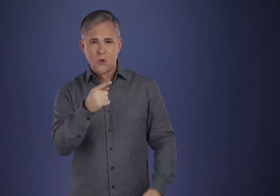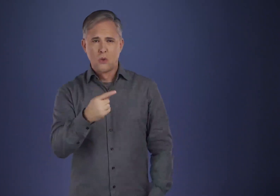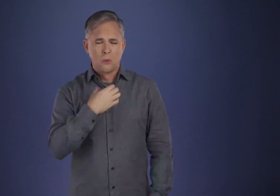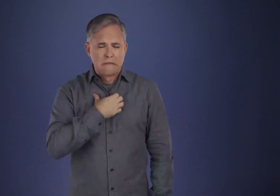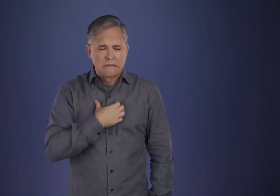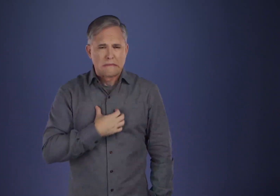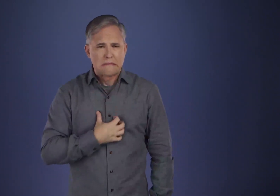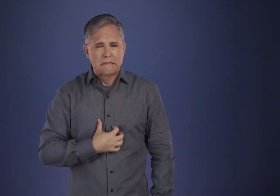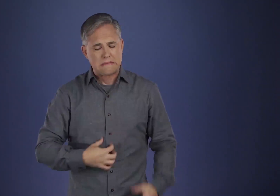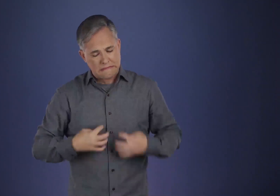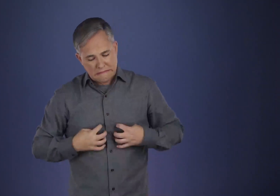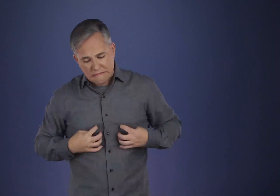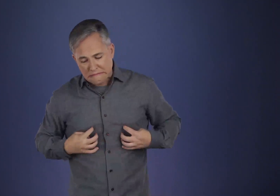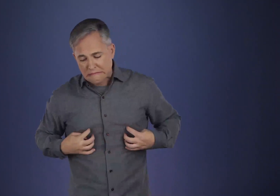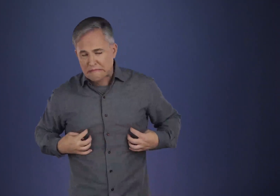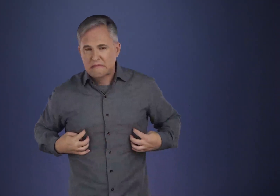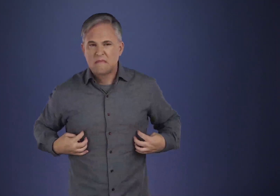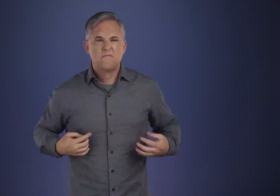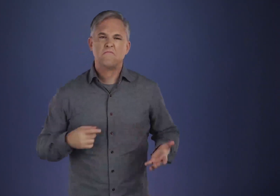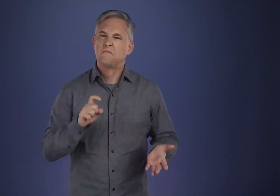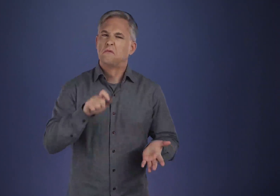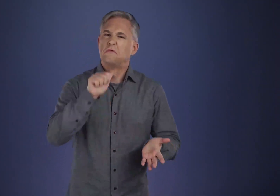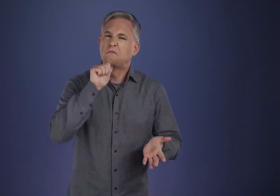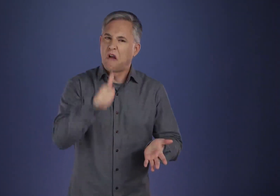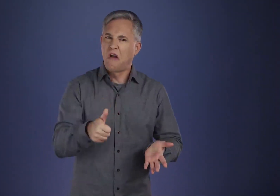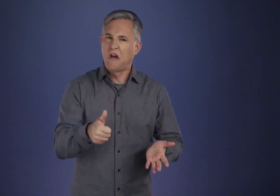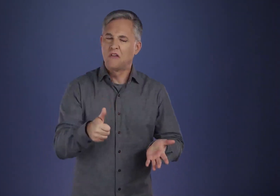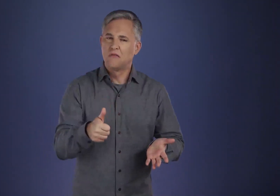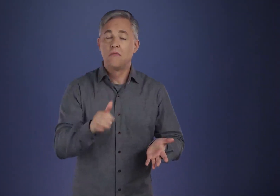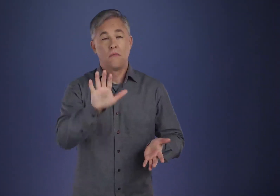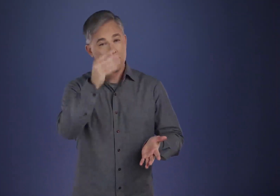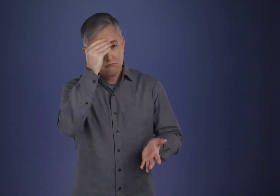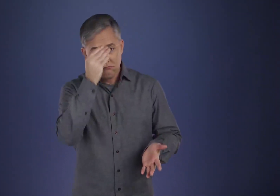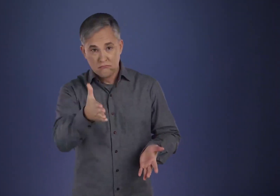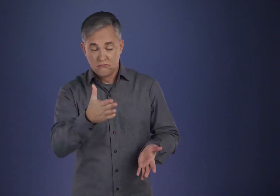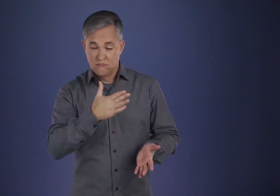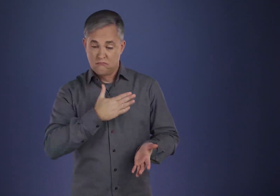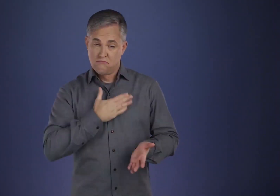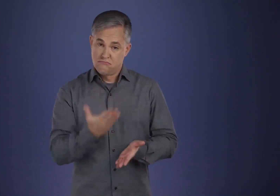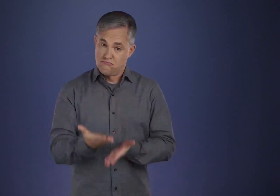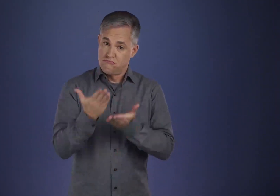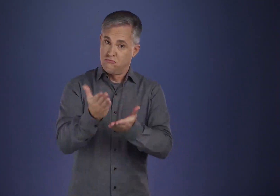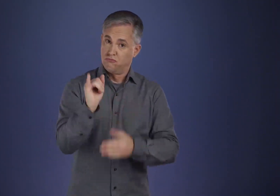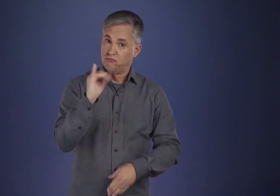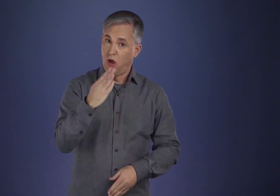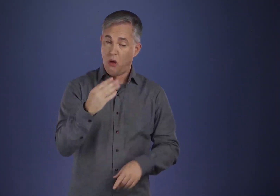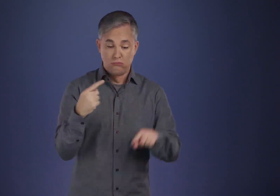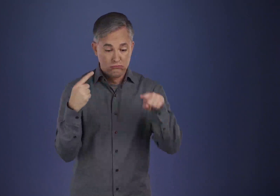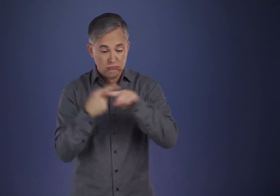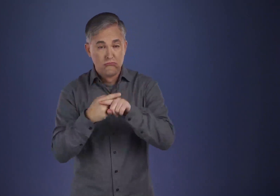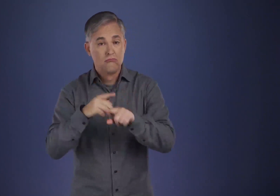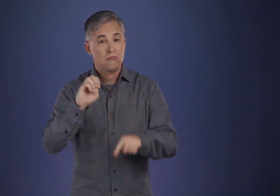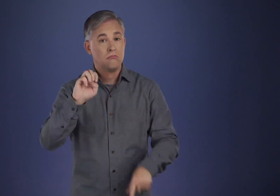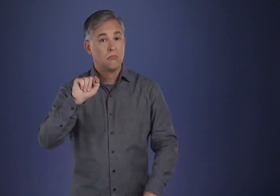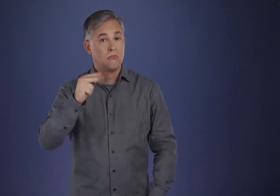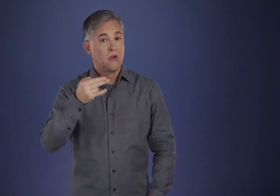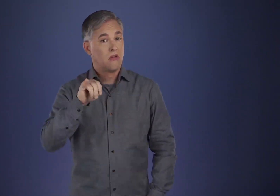What I propose is perfectly ethical. You can become a lay therapist, and more successful than anybody in the business.’